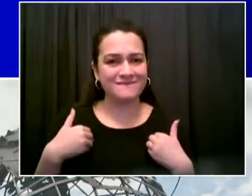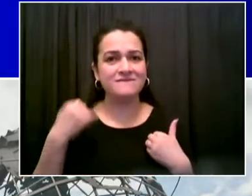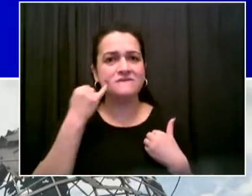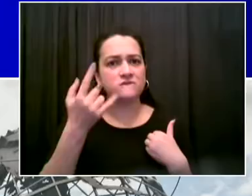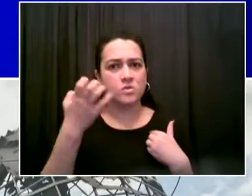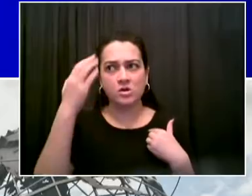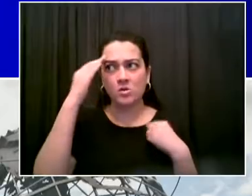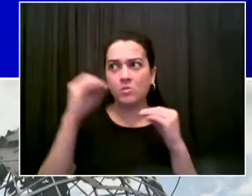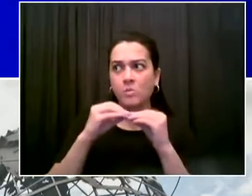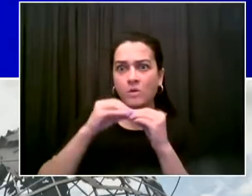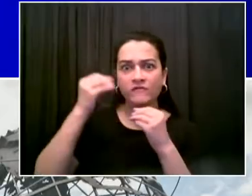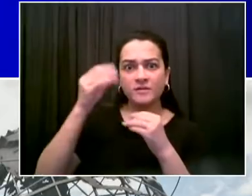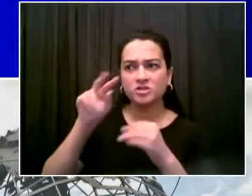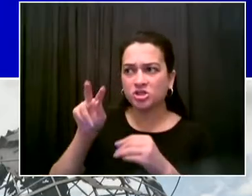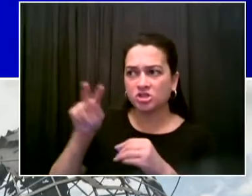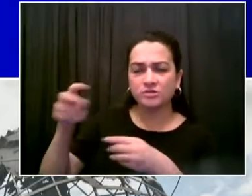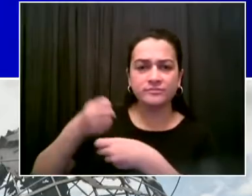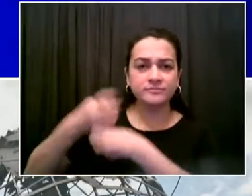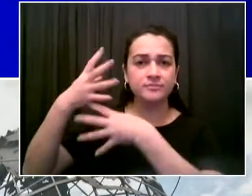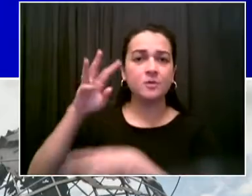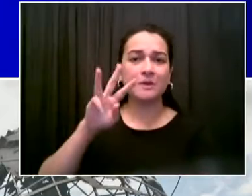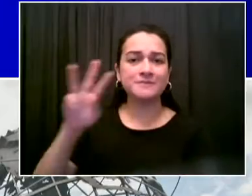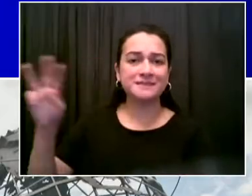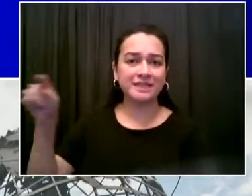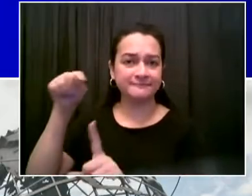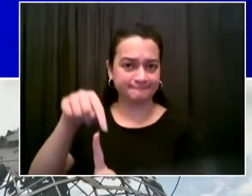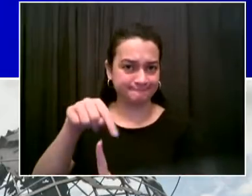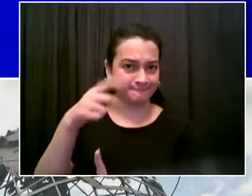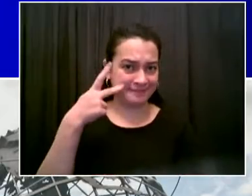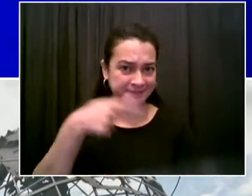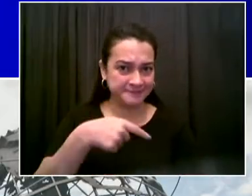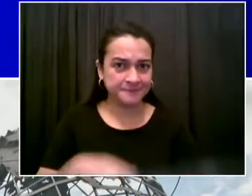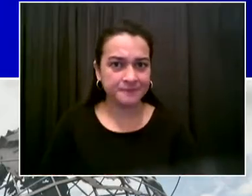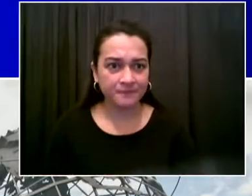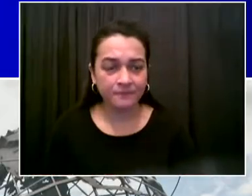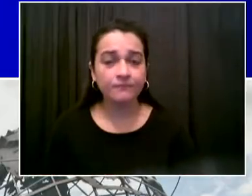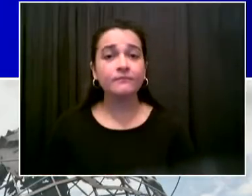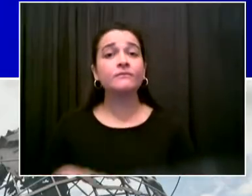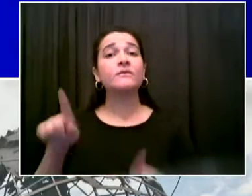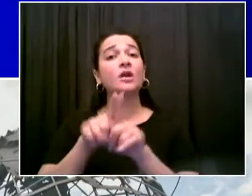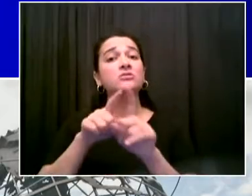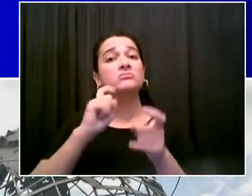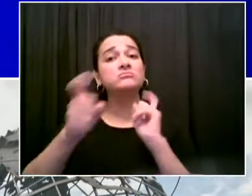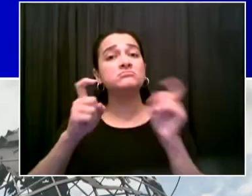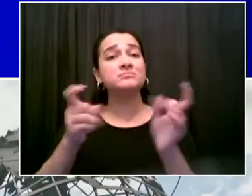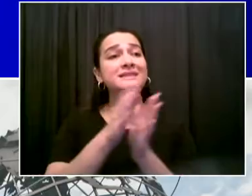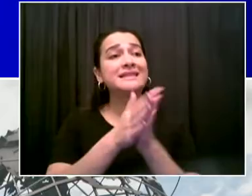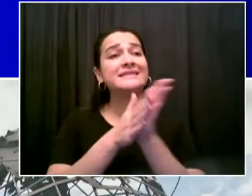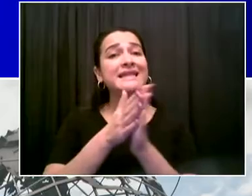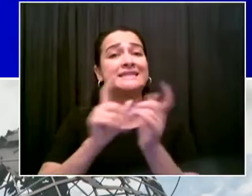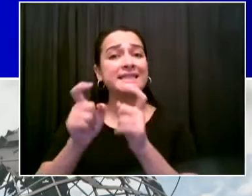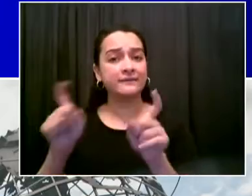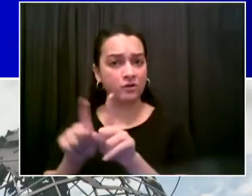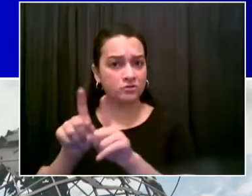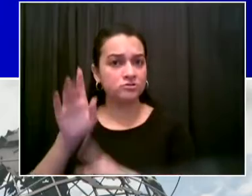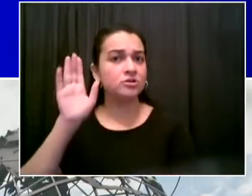WE WANT TO MAKE IT FUN, PEOPLE WANT TO BE A PART OF. WE HAVE BEEN LAUNCHING INCENTIVES. THE INCEVE